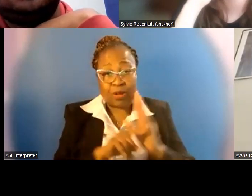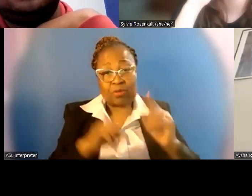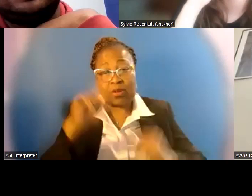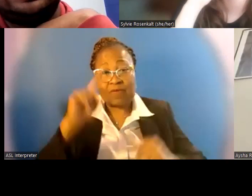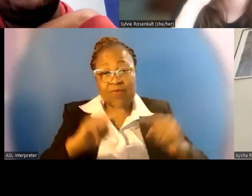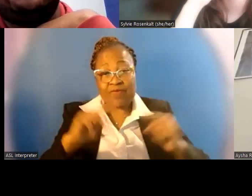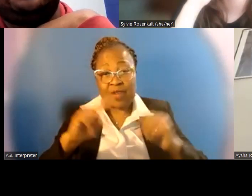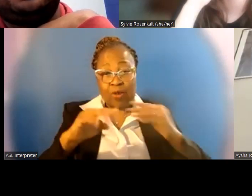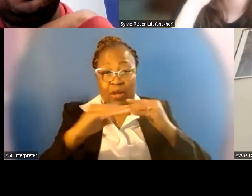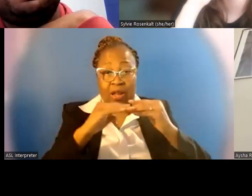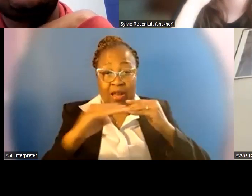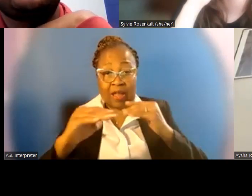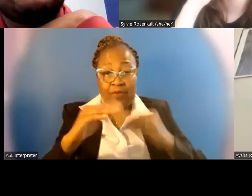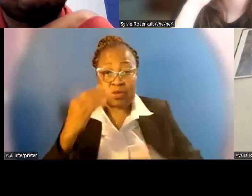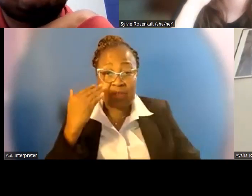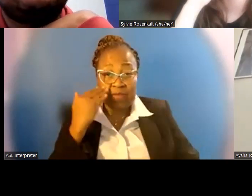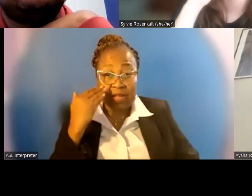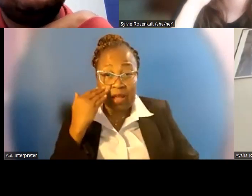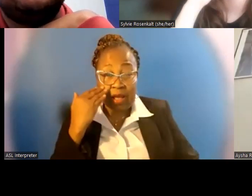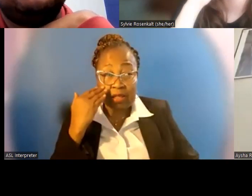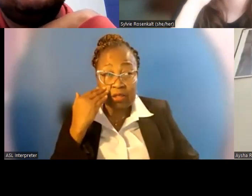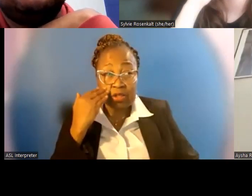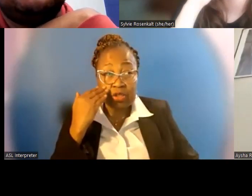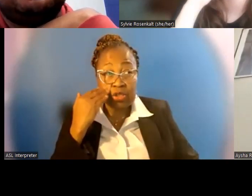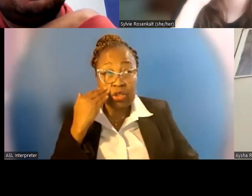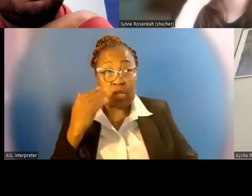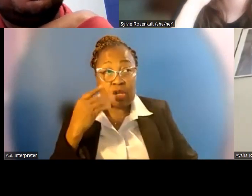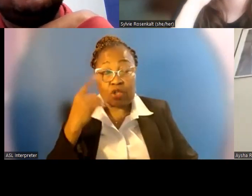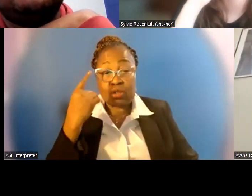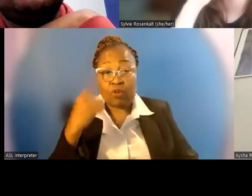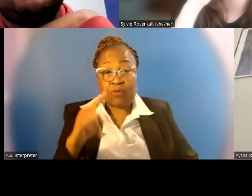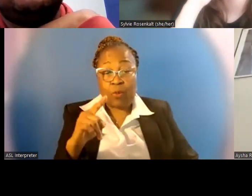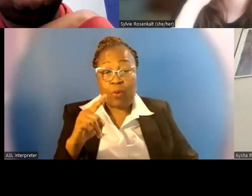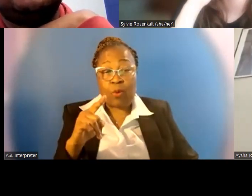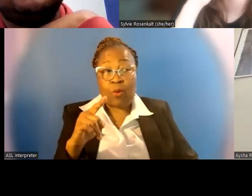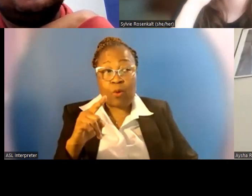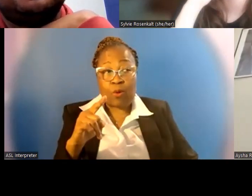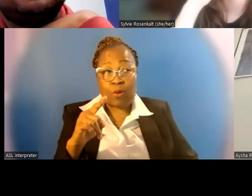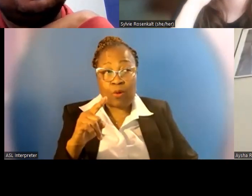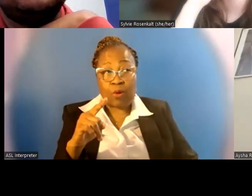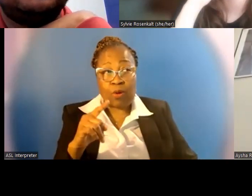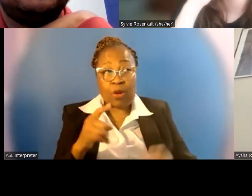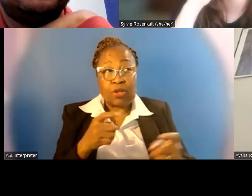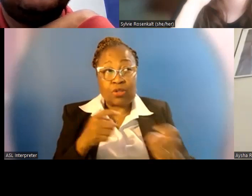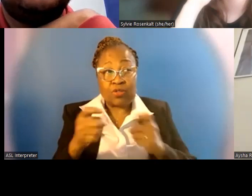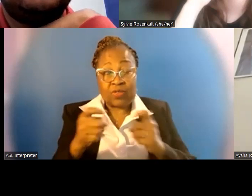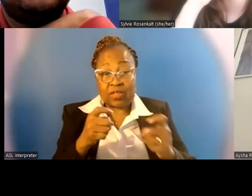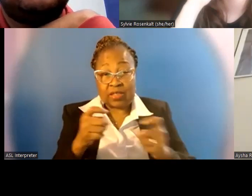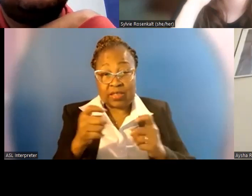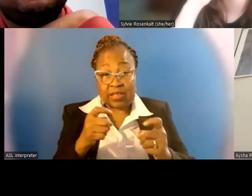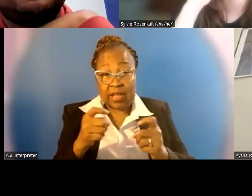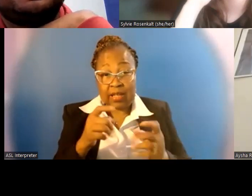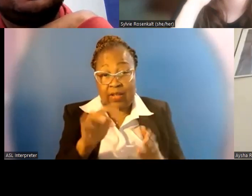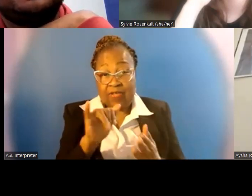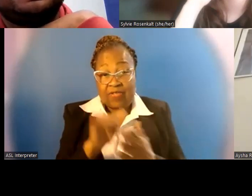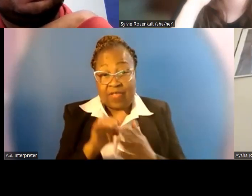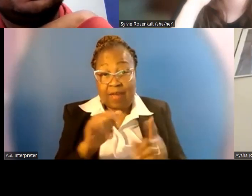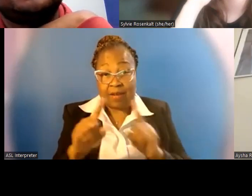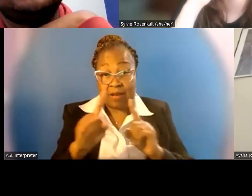So in order to facilitate that conversation